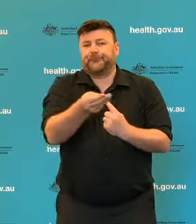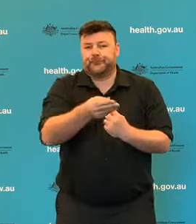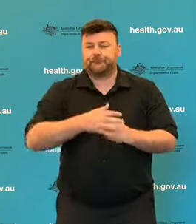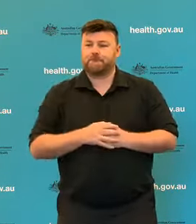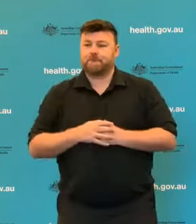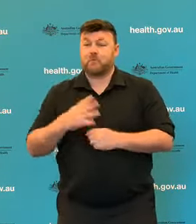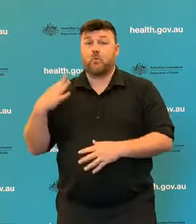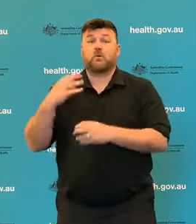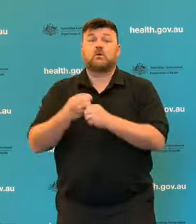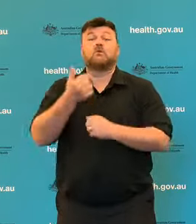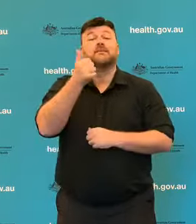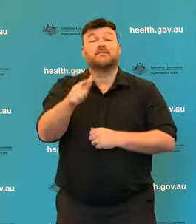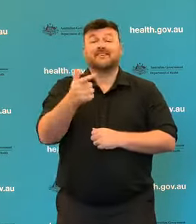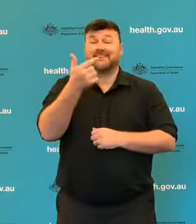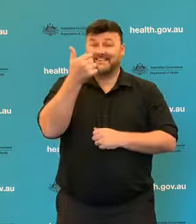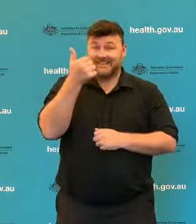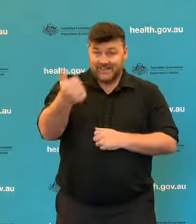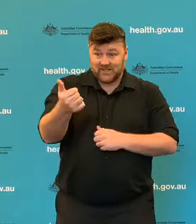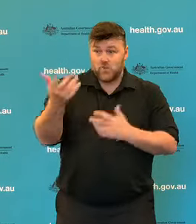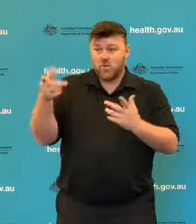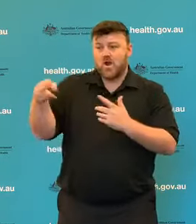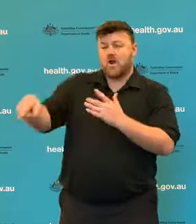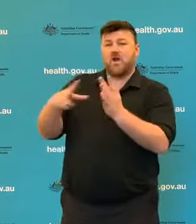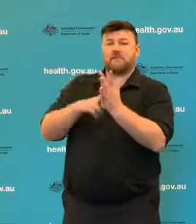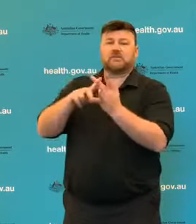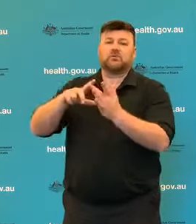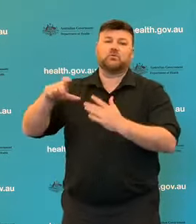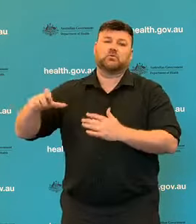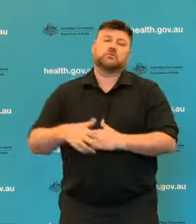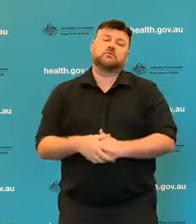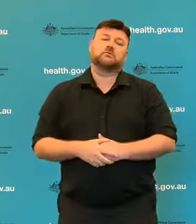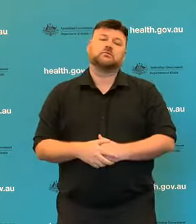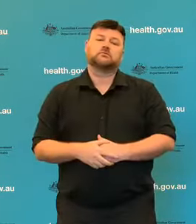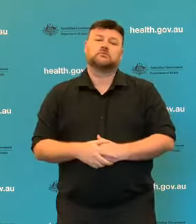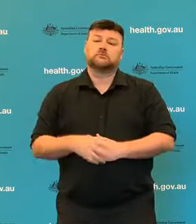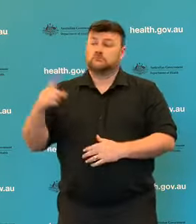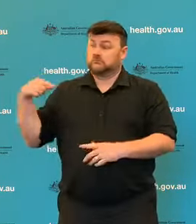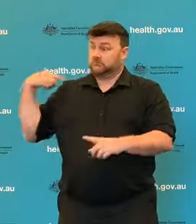cases in Victoria. In the past week we've seen 663